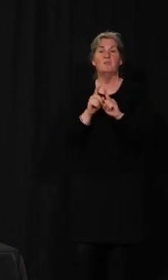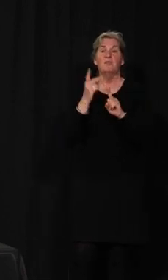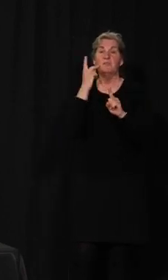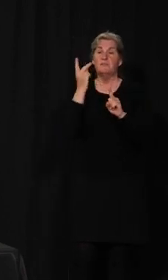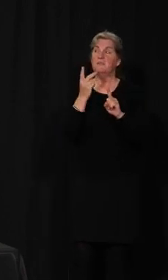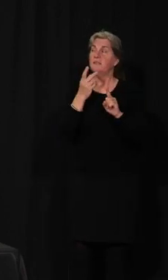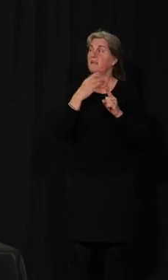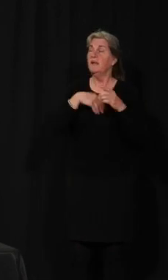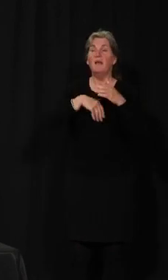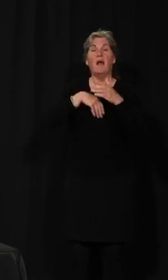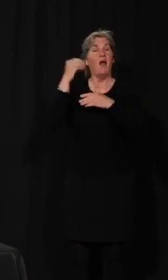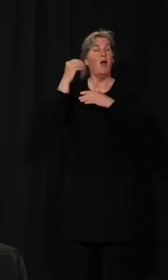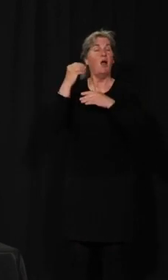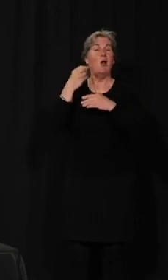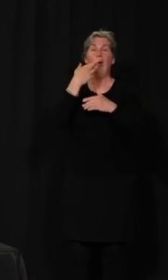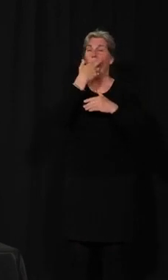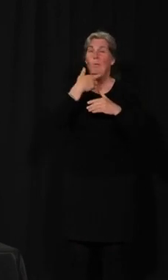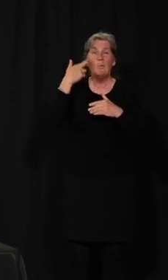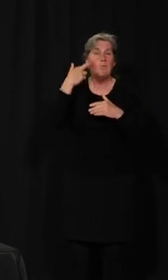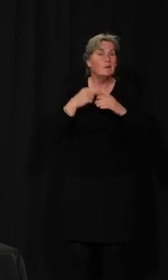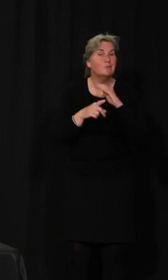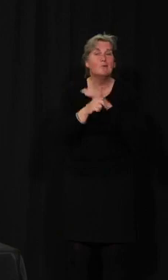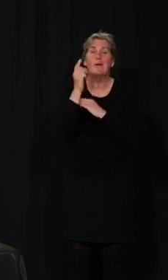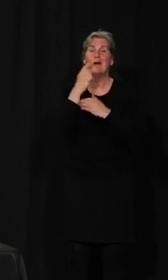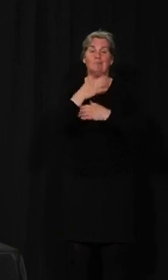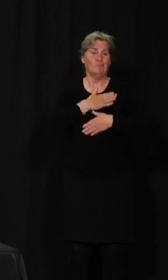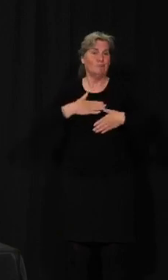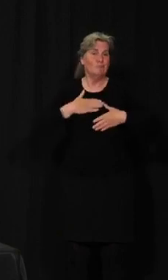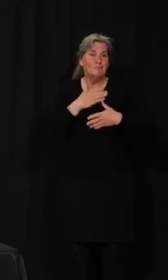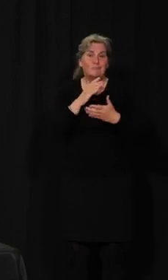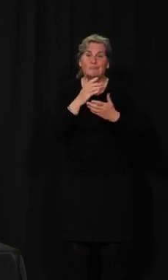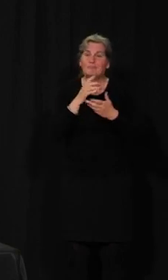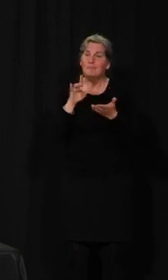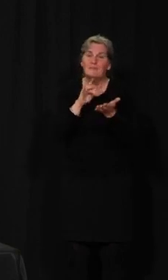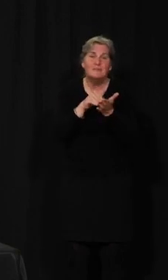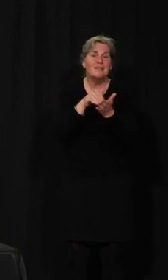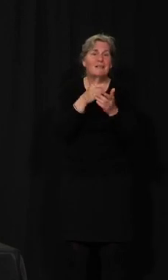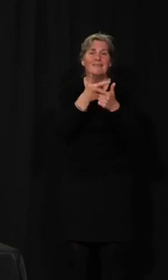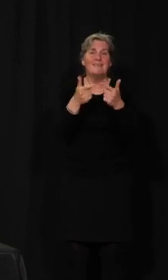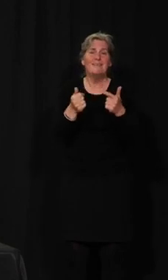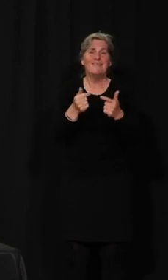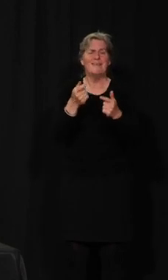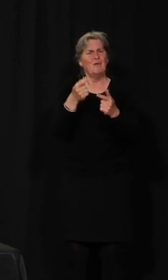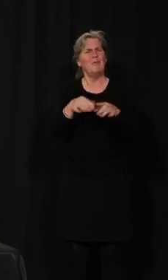local restaurants and recreation facilities again. These are important parts of our